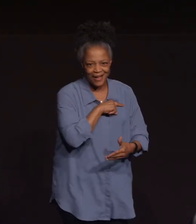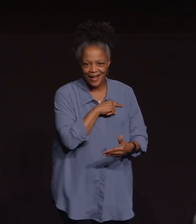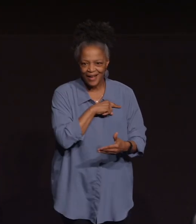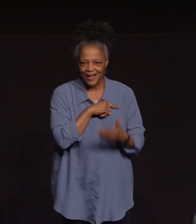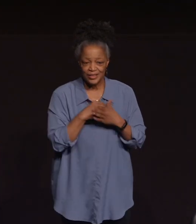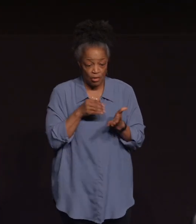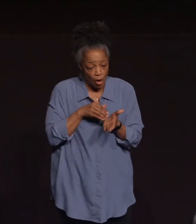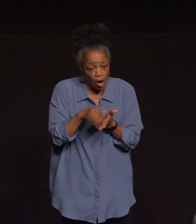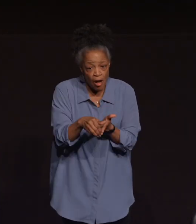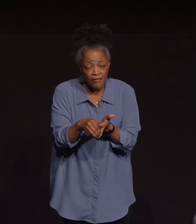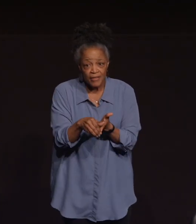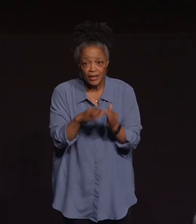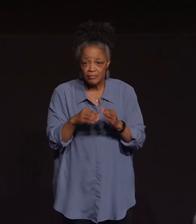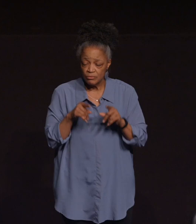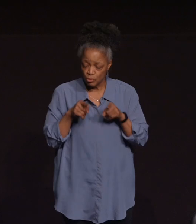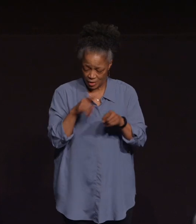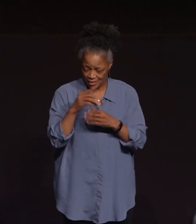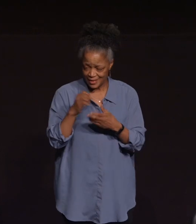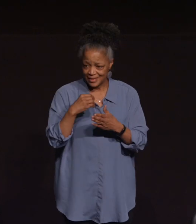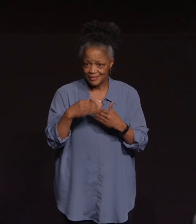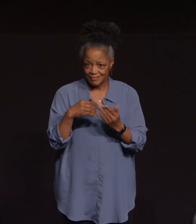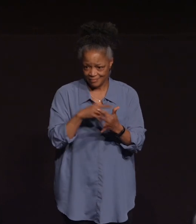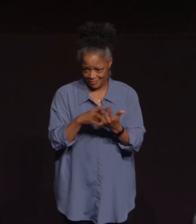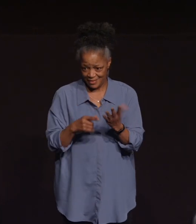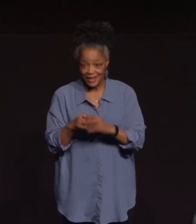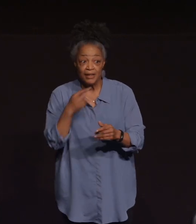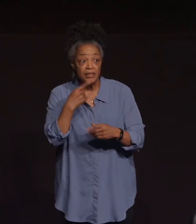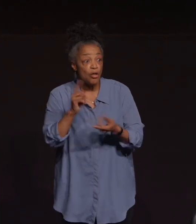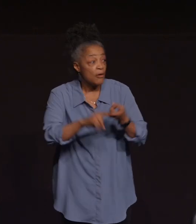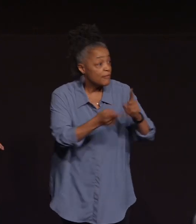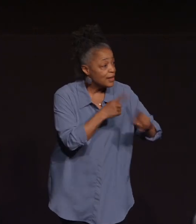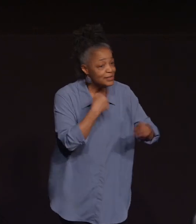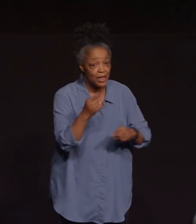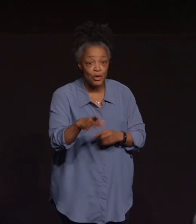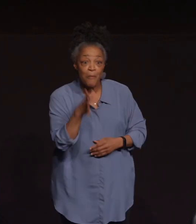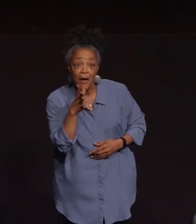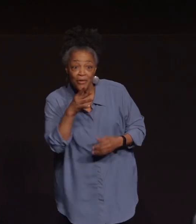can throughout this series. Please tell a friend, tell your mother, tell your father,